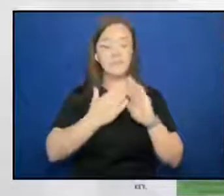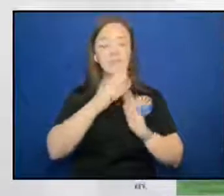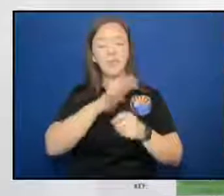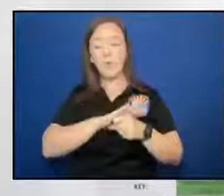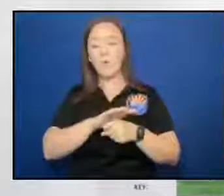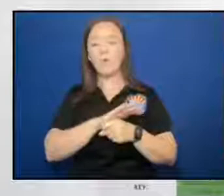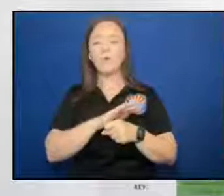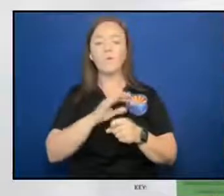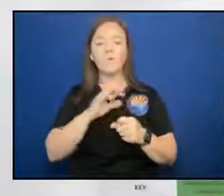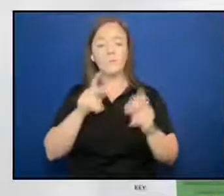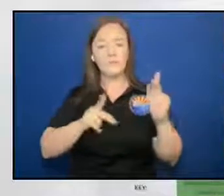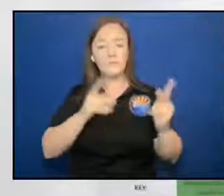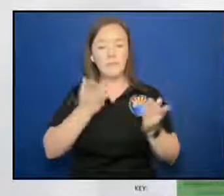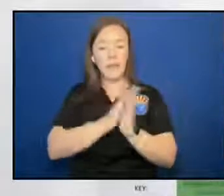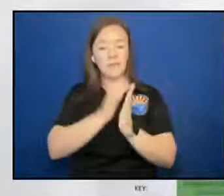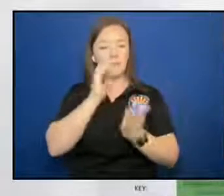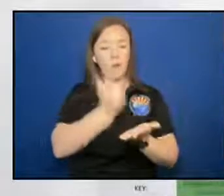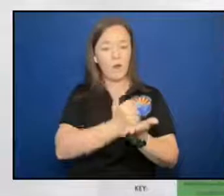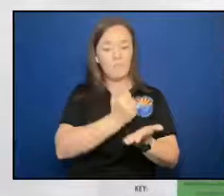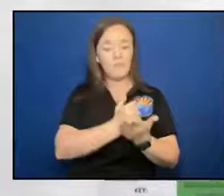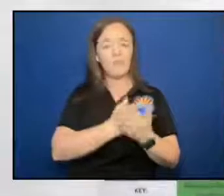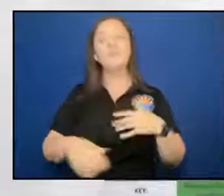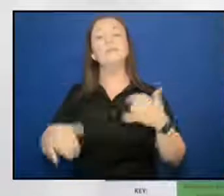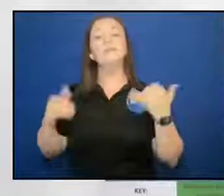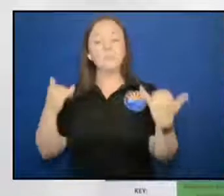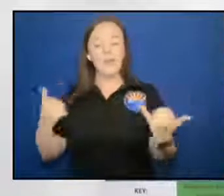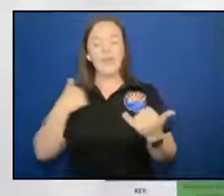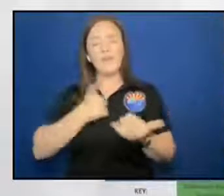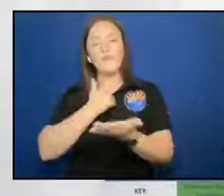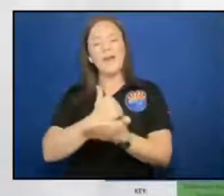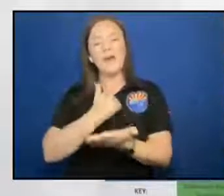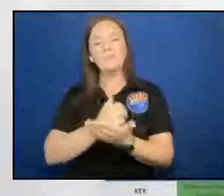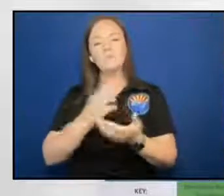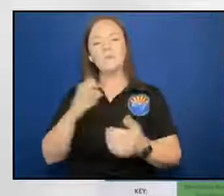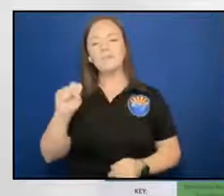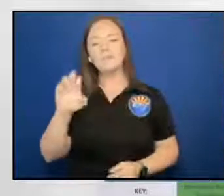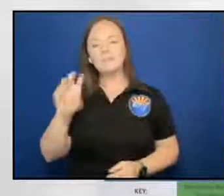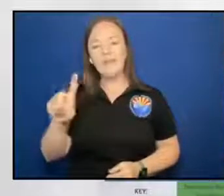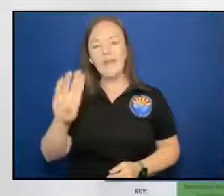WORK UP HERE IN THIS DRAINAGE, AND THE WORK REACH OUT